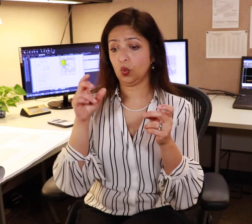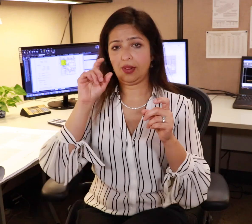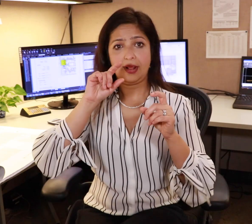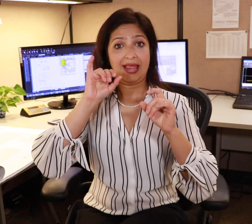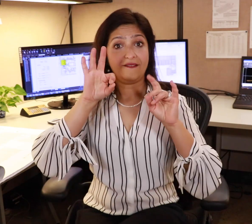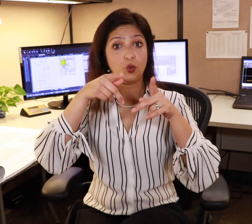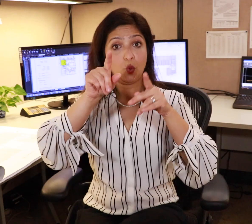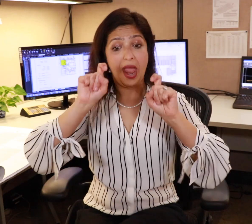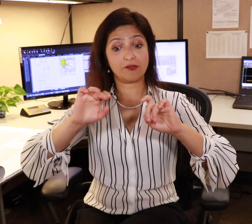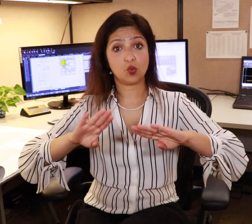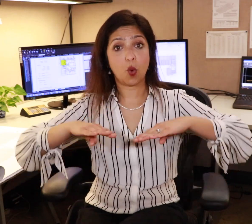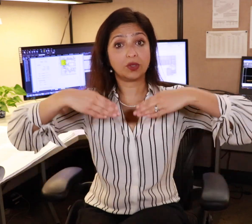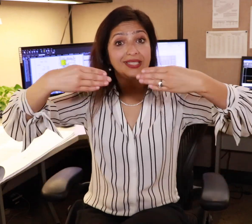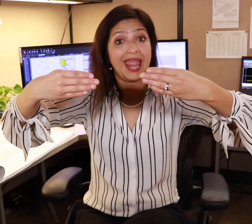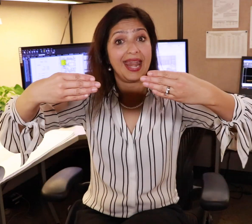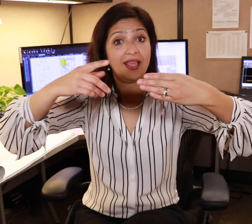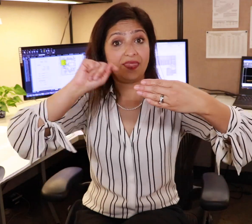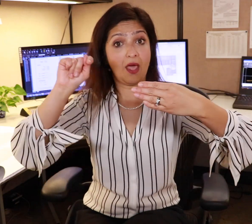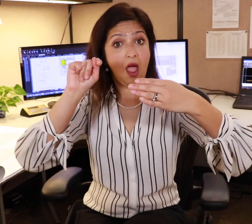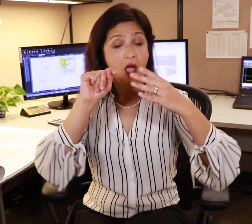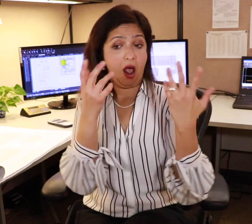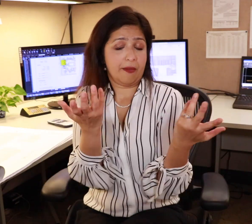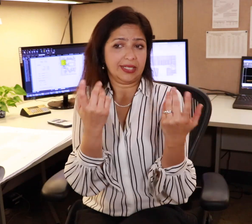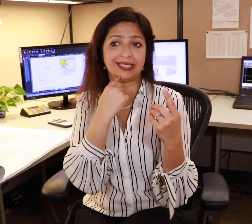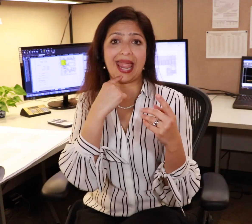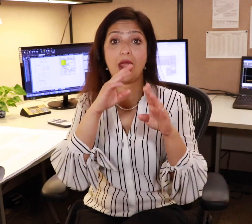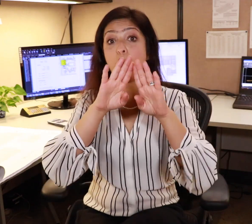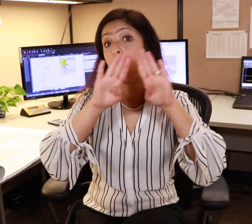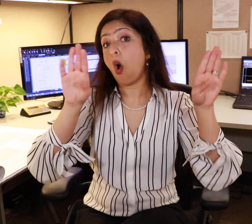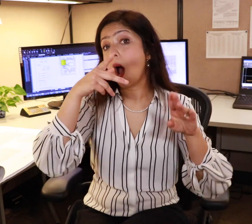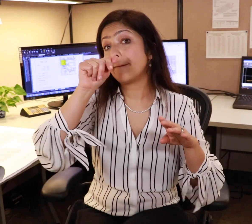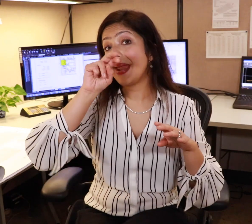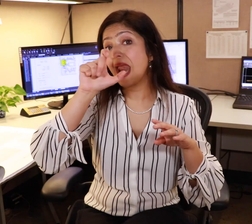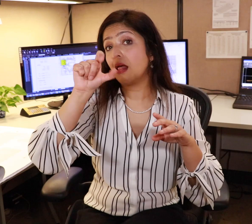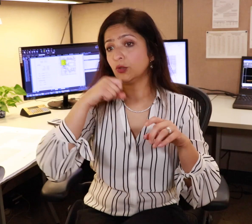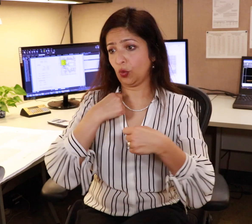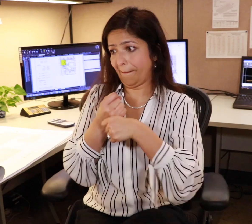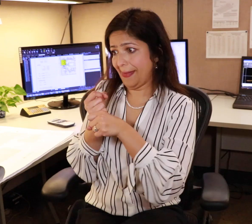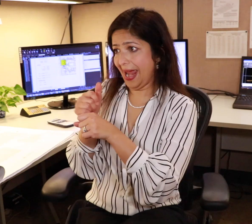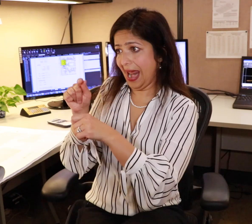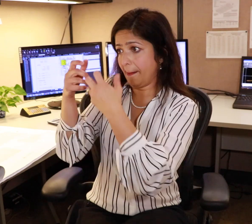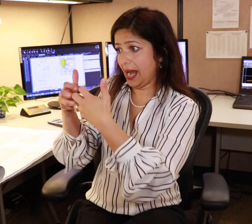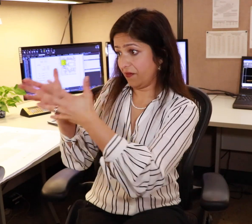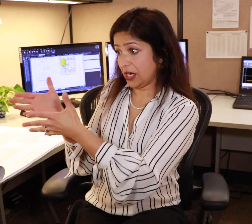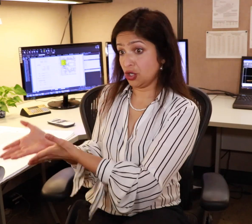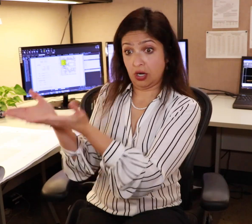If you have to set the, let’s say, wall panels that we pre-made and transferred to the site.